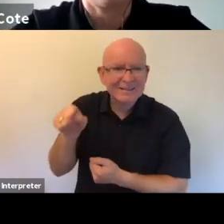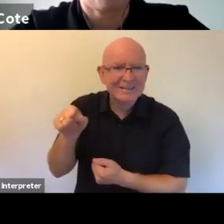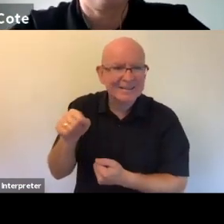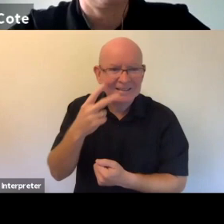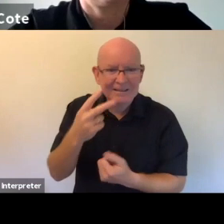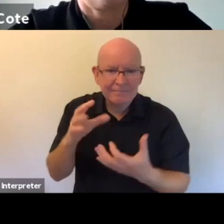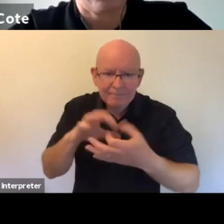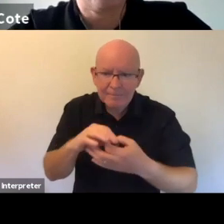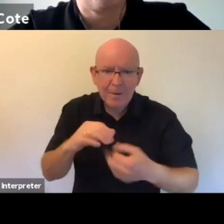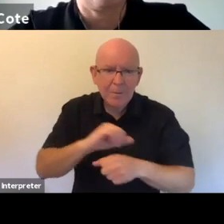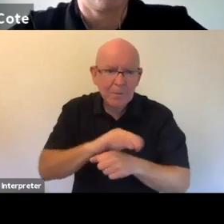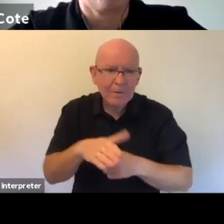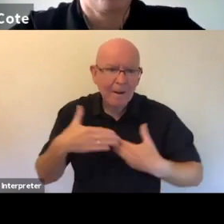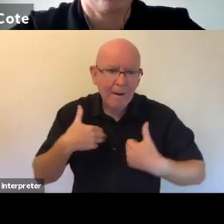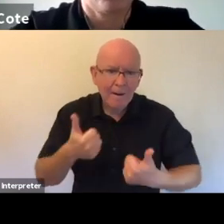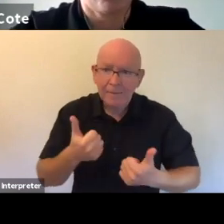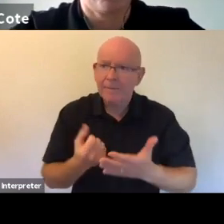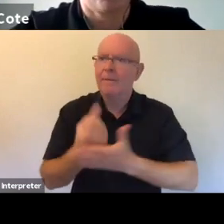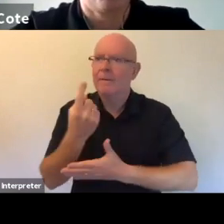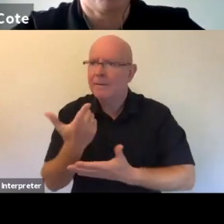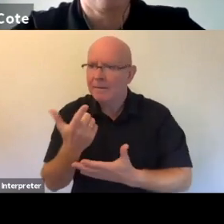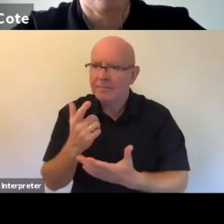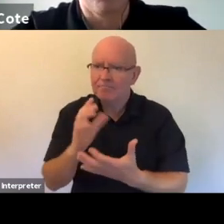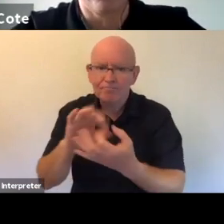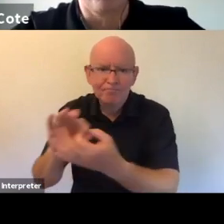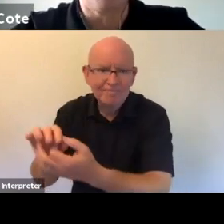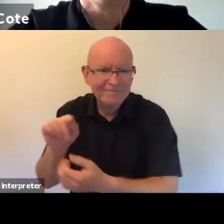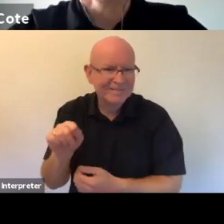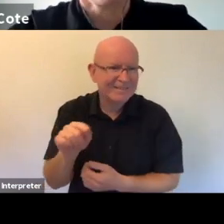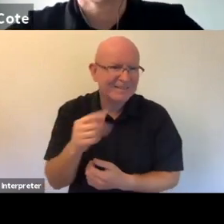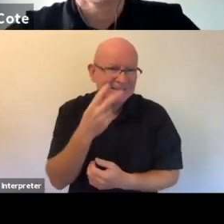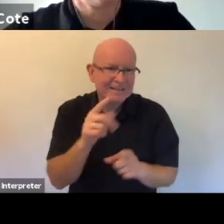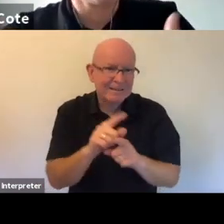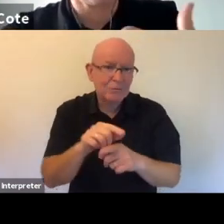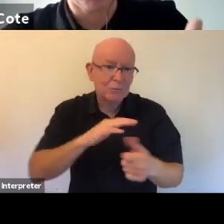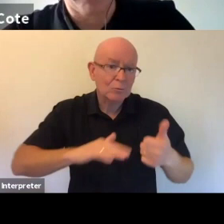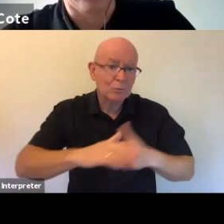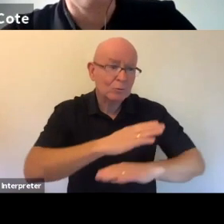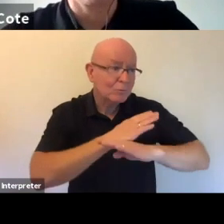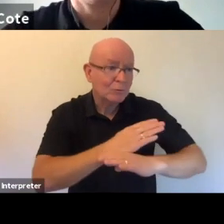Again, there are significant challenges in accessibility, but efforts have been made.